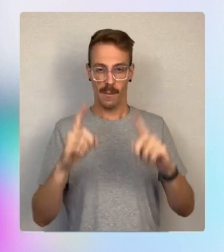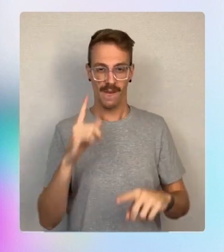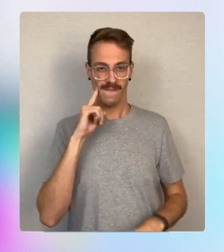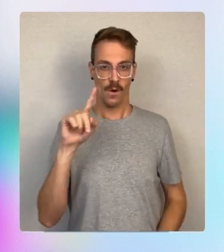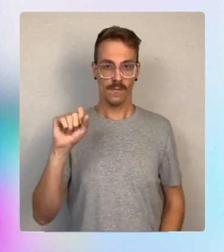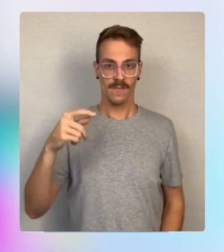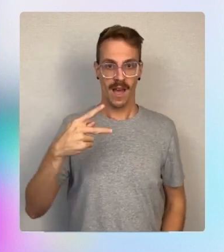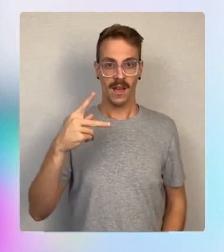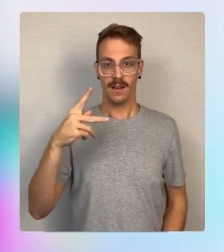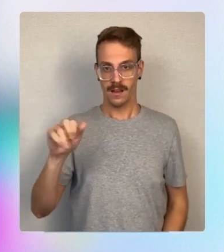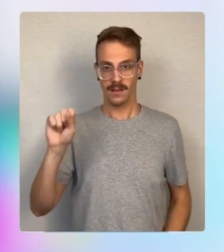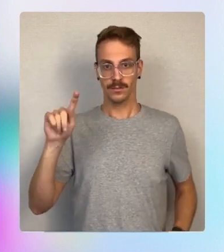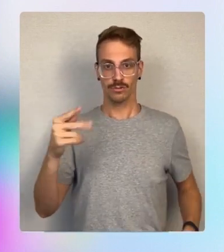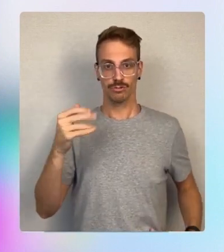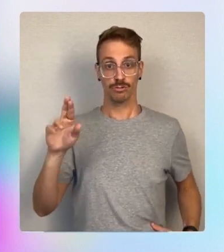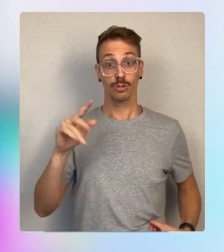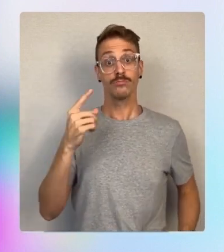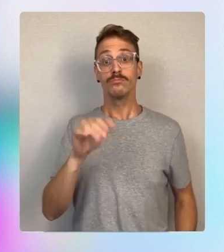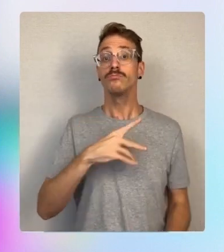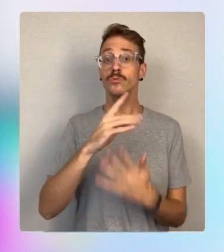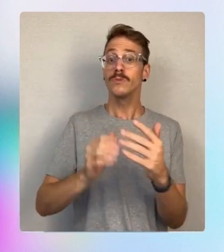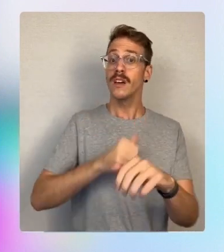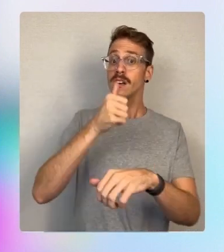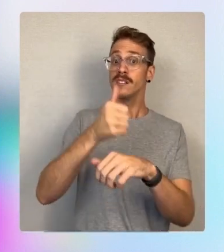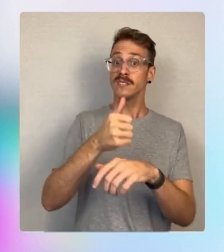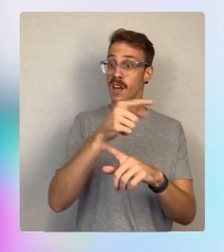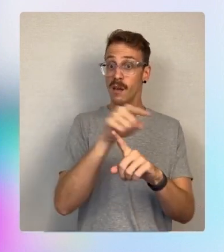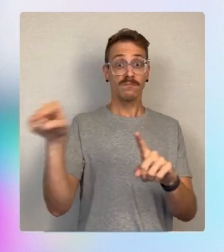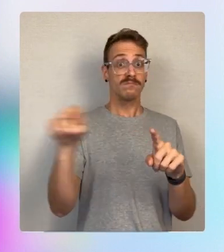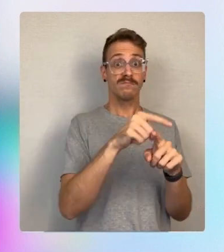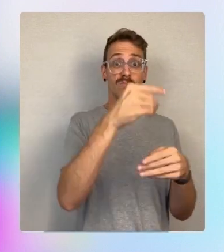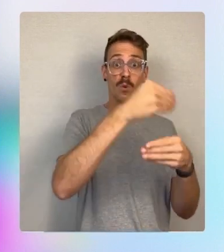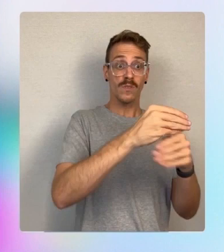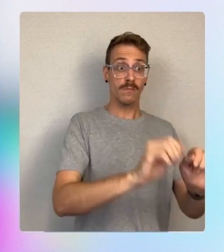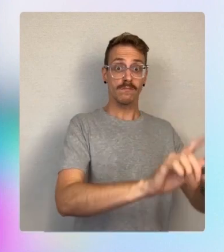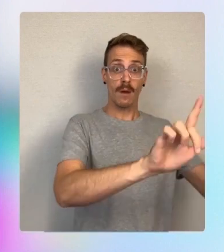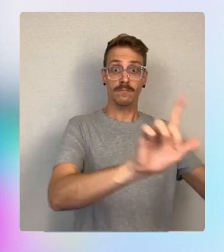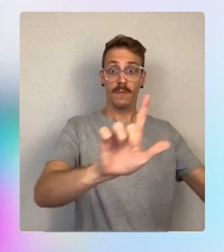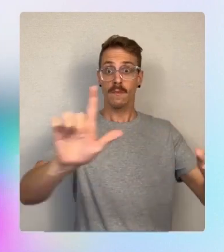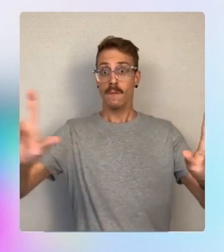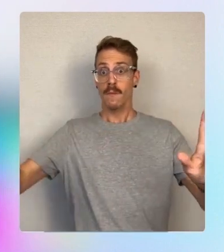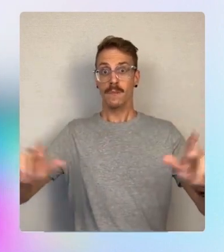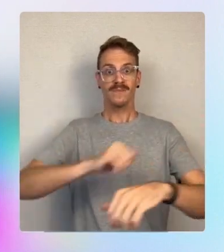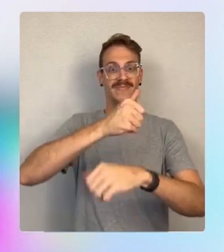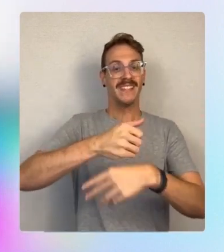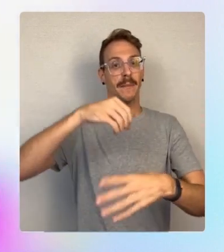You can introduce windows into the physical world, integrated with VR experiences.